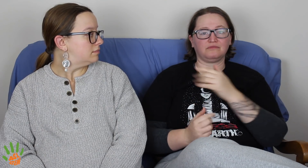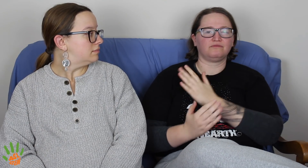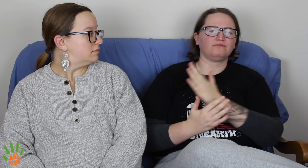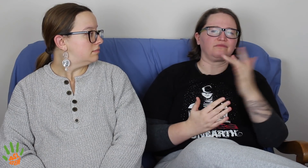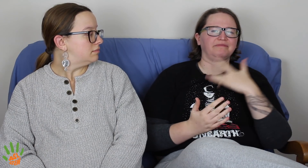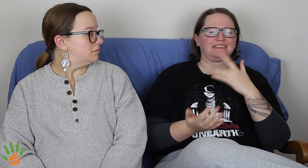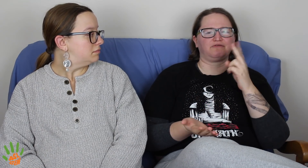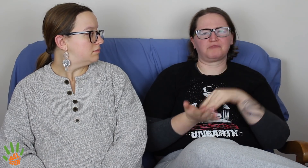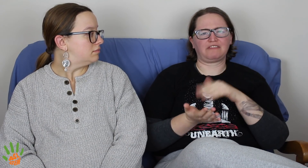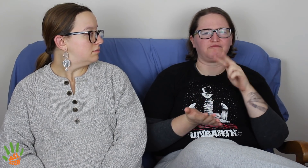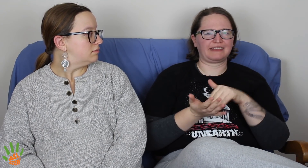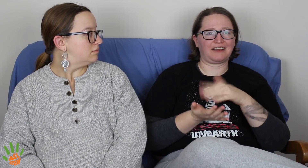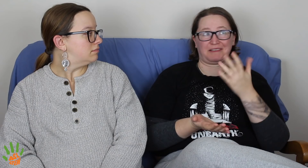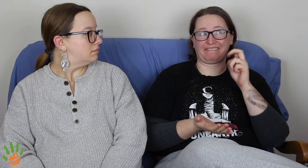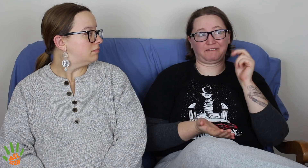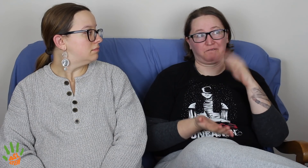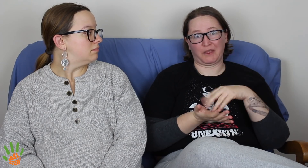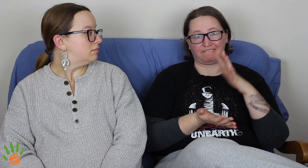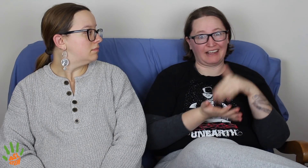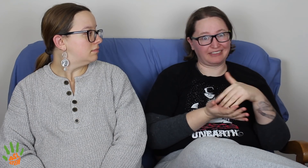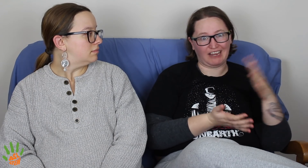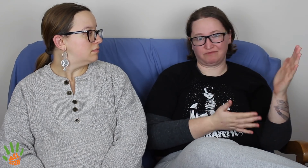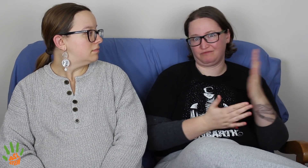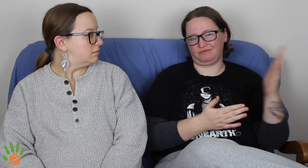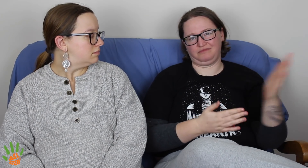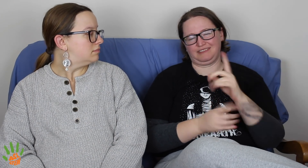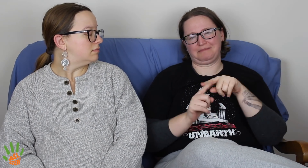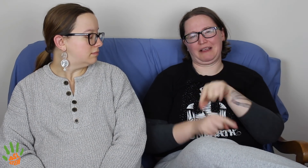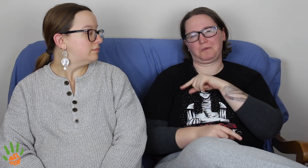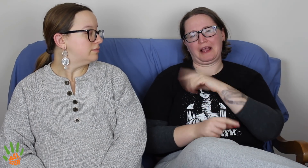If you have a more severe hearing loss, it could be $2,000 - $3,000, $4,000, even up to $5,000